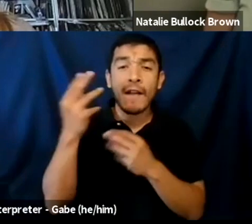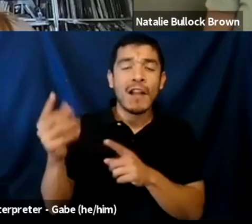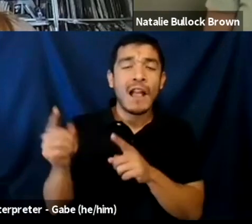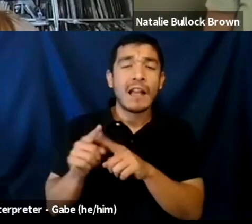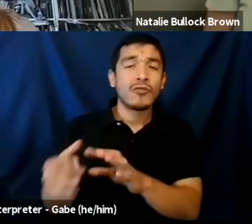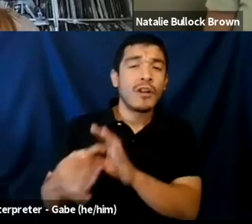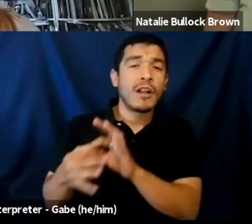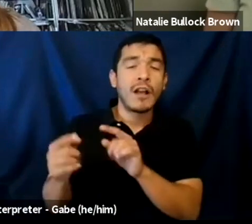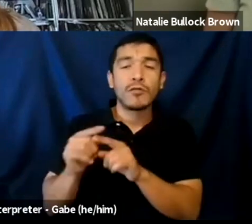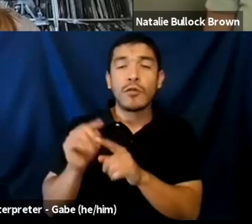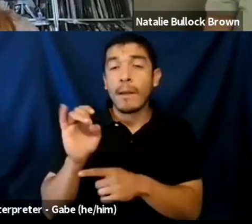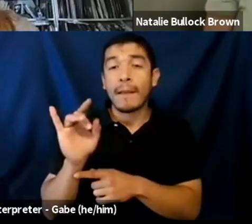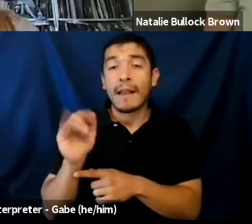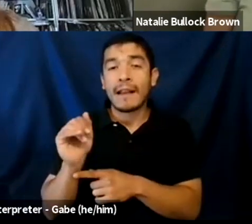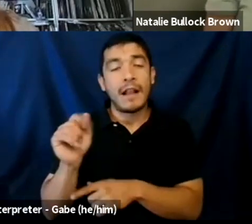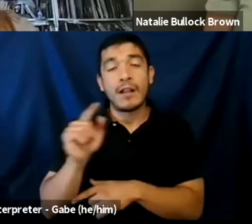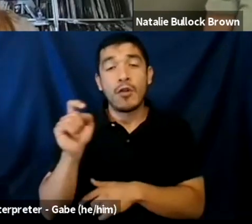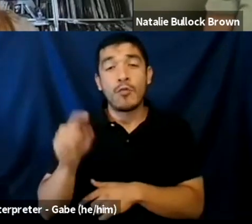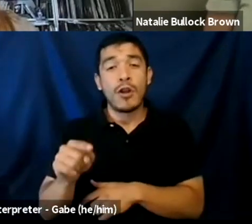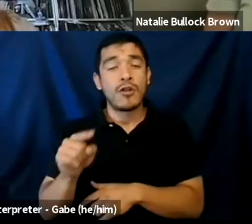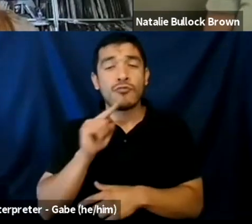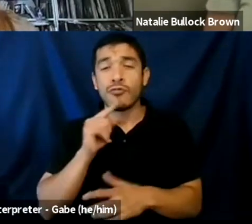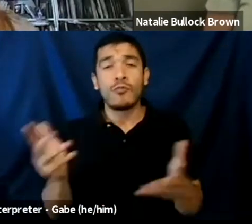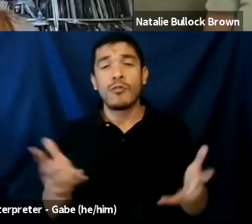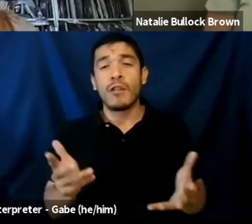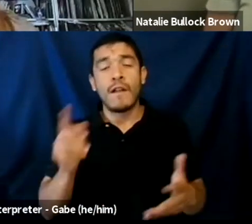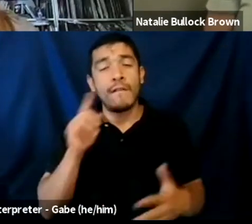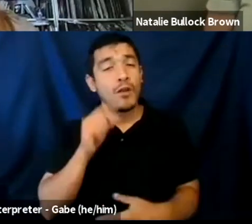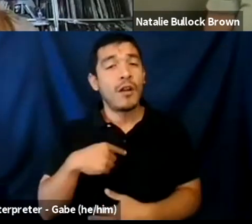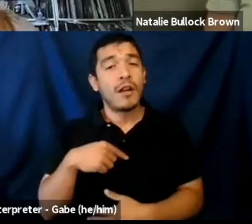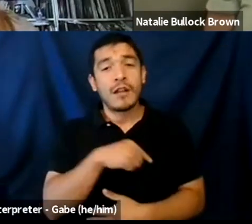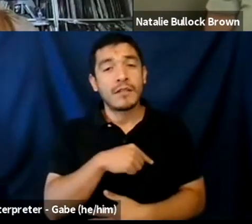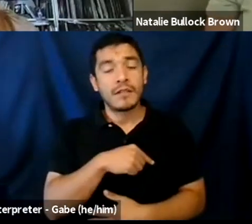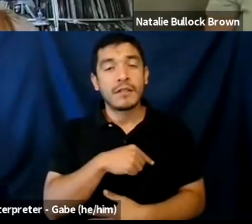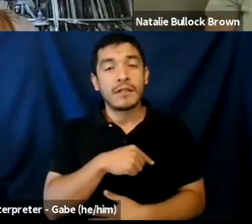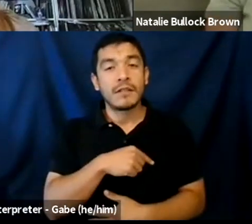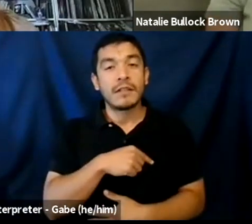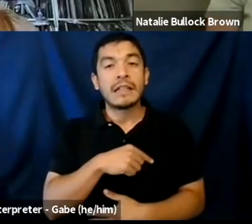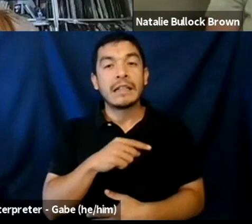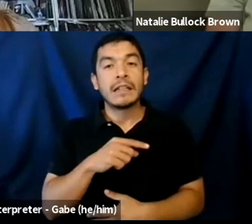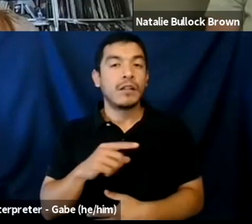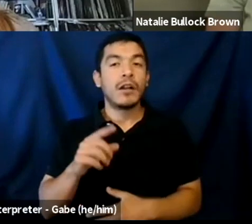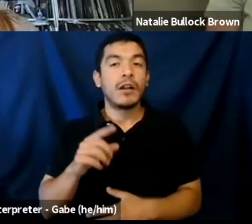the question, at least for us as practitioners, as us as doing the work as advocates,